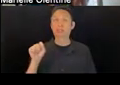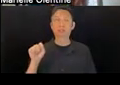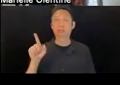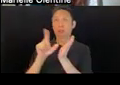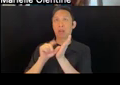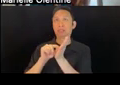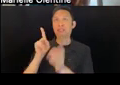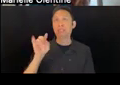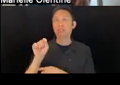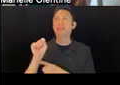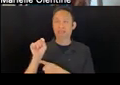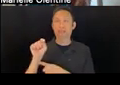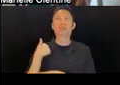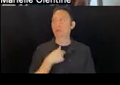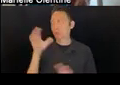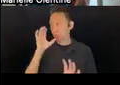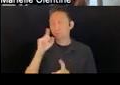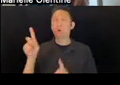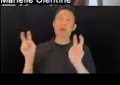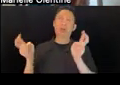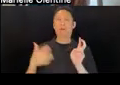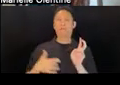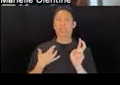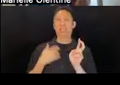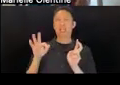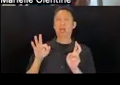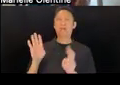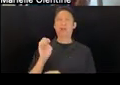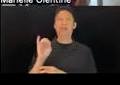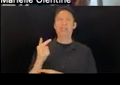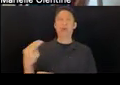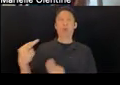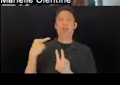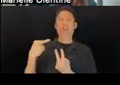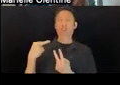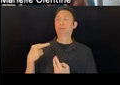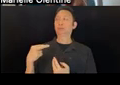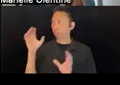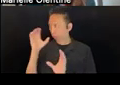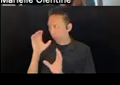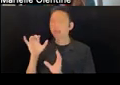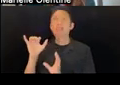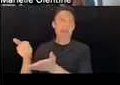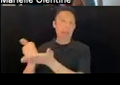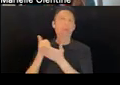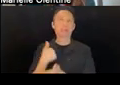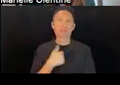have written notes for films that I did not support, I was assigned to write the notes for it, but it